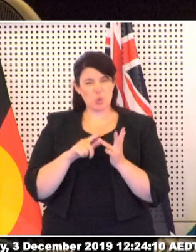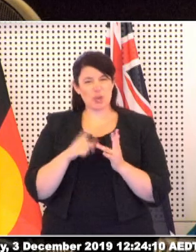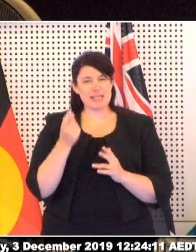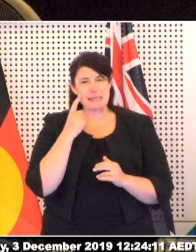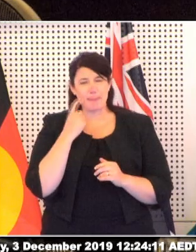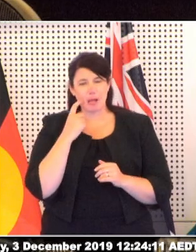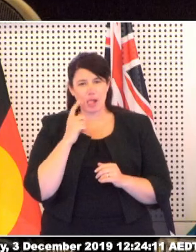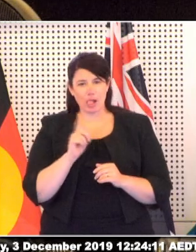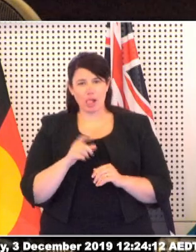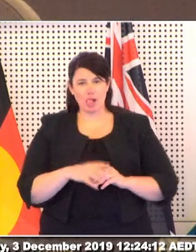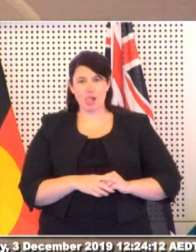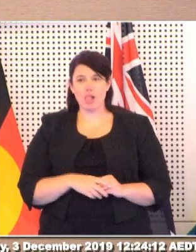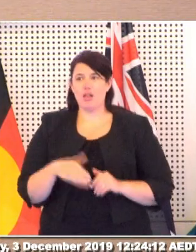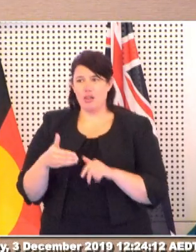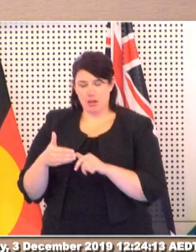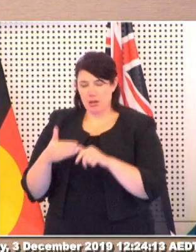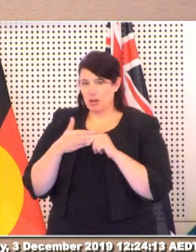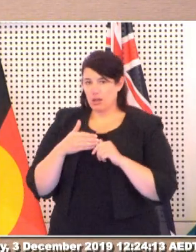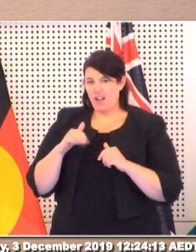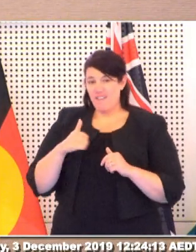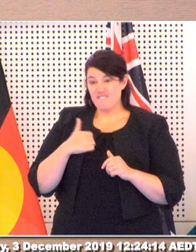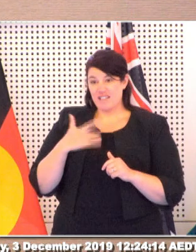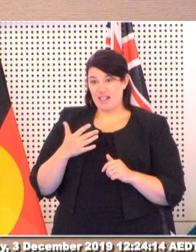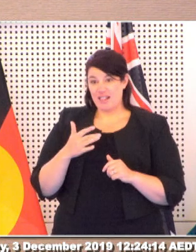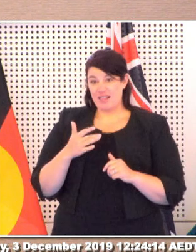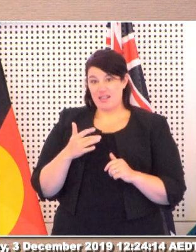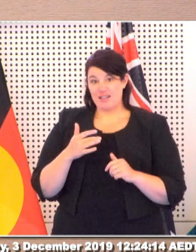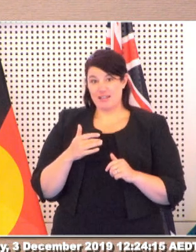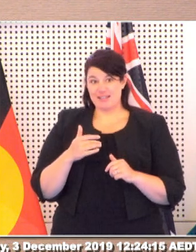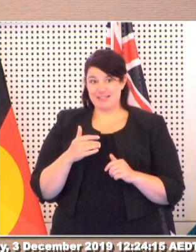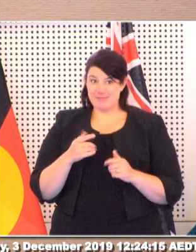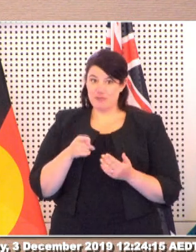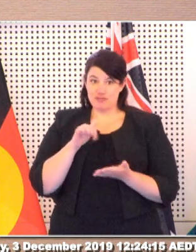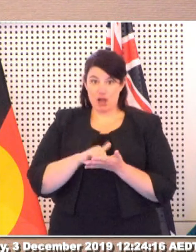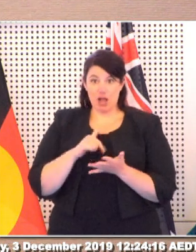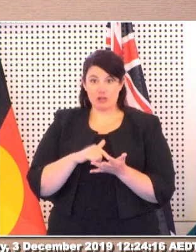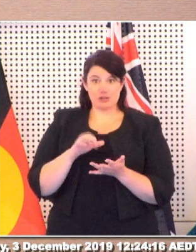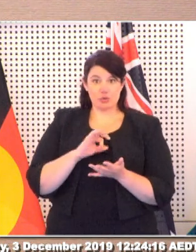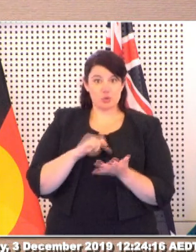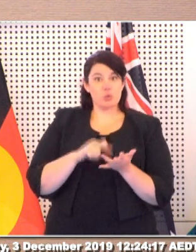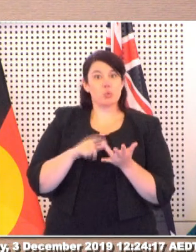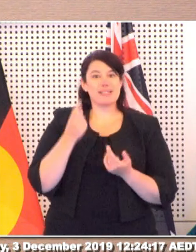Without a doubt, yes. Without a doubt it’s too simplistic or without a doubt that’s real? No.